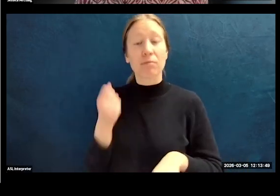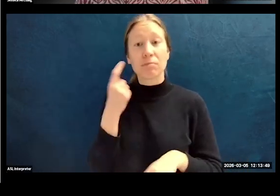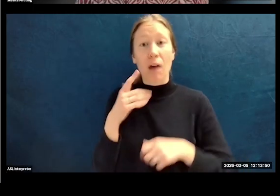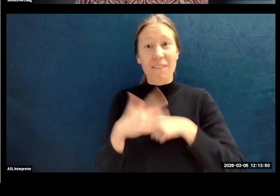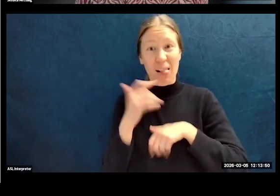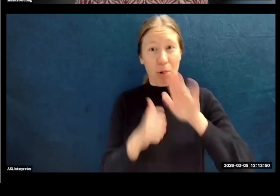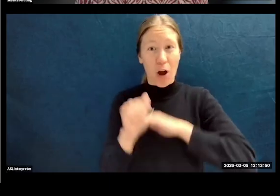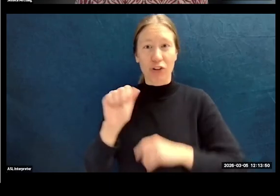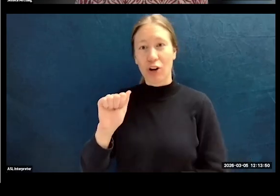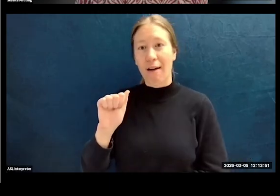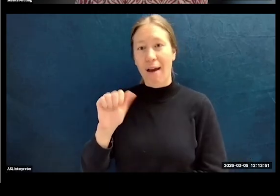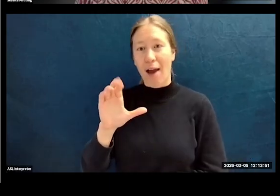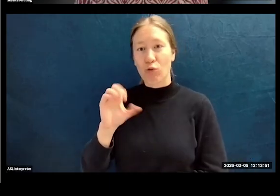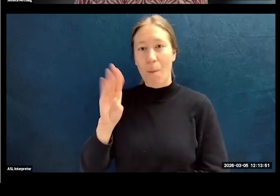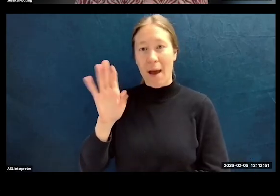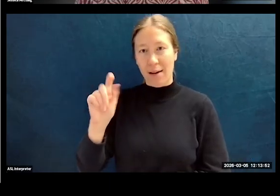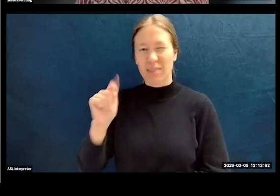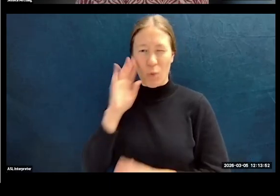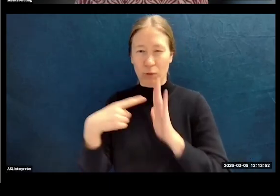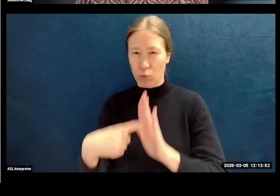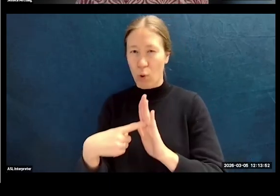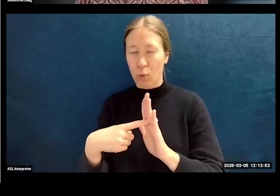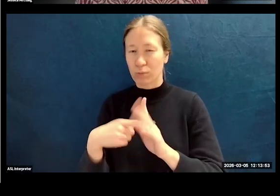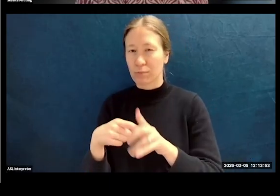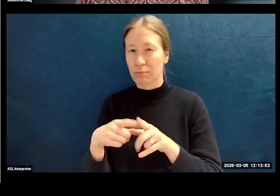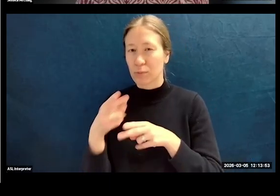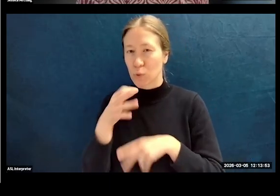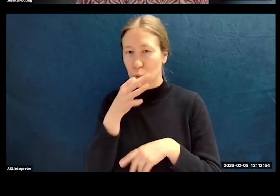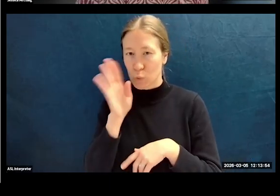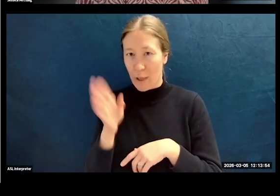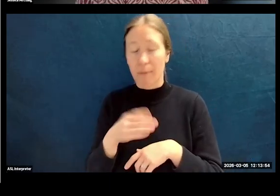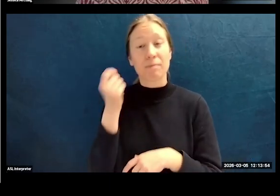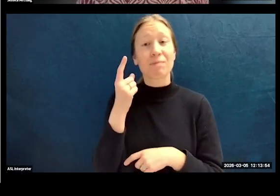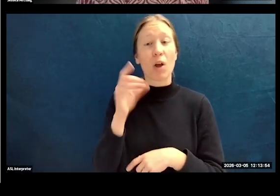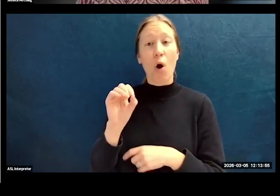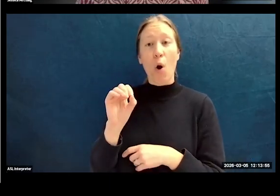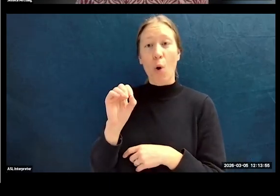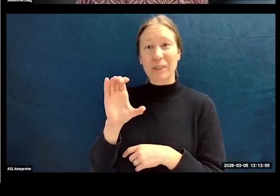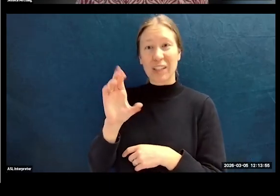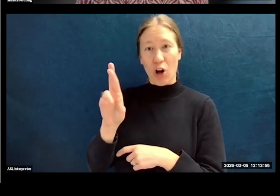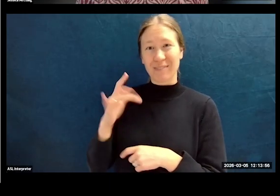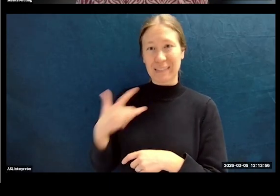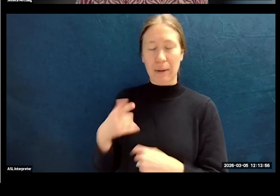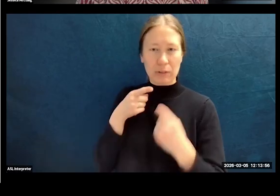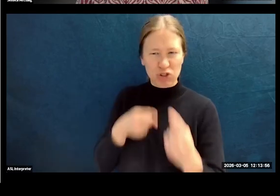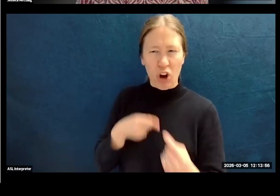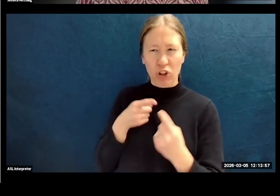and I'm gonna show it to you momentarily. But it's important to note that OCR often struggles to correctly interpret text